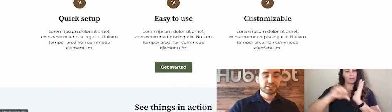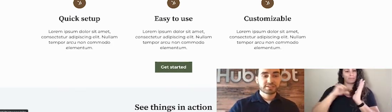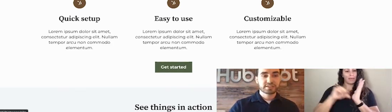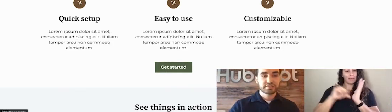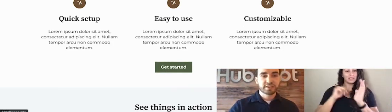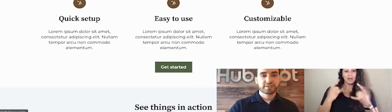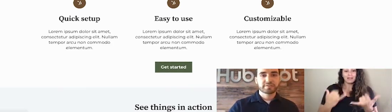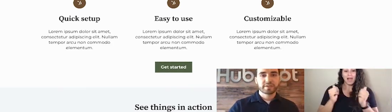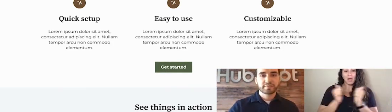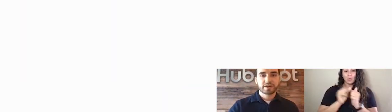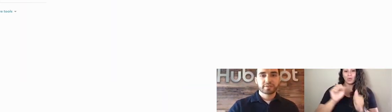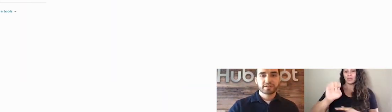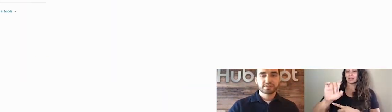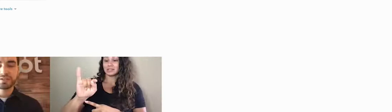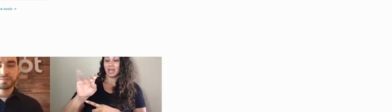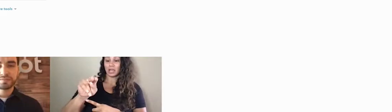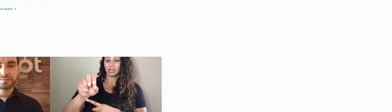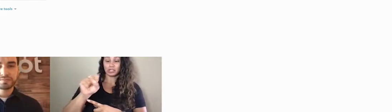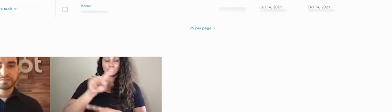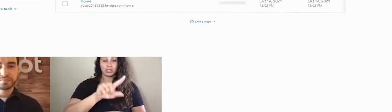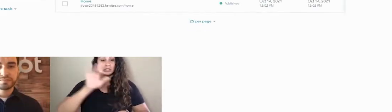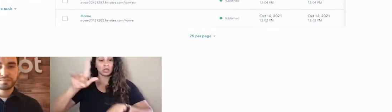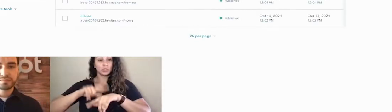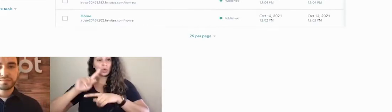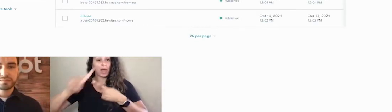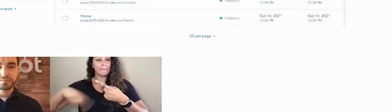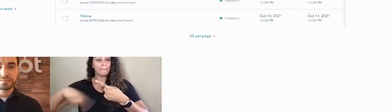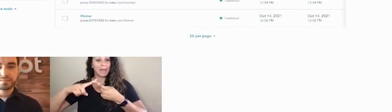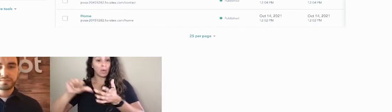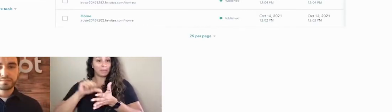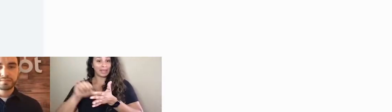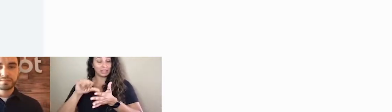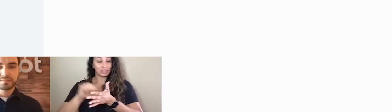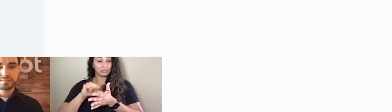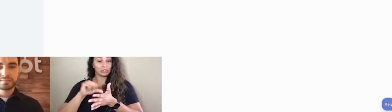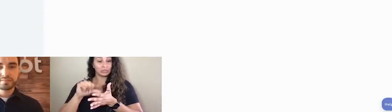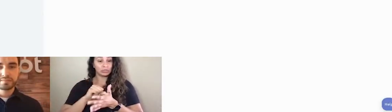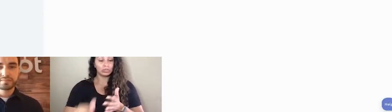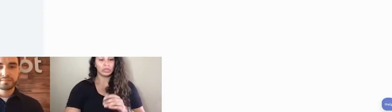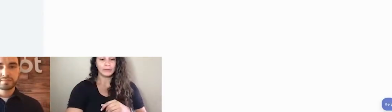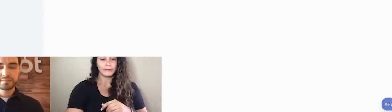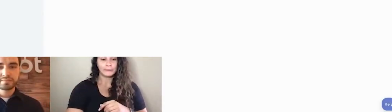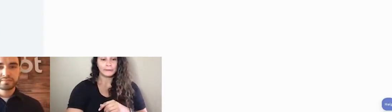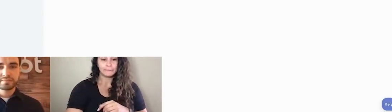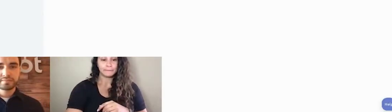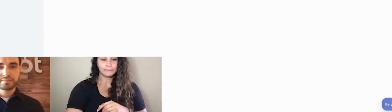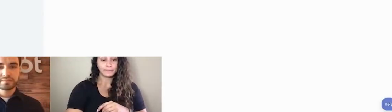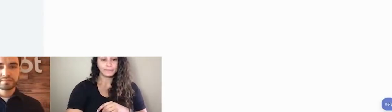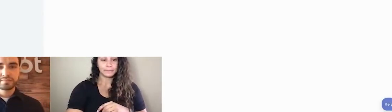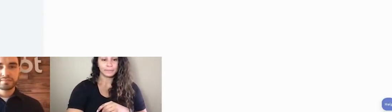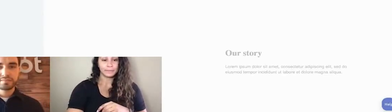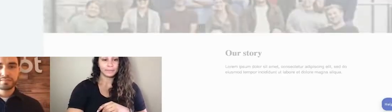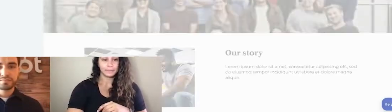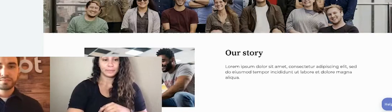AND NOW WITH SECTIONS IF I GO TO ABOUT PAGE. AND SCROLL DOWN.